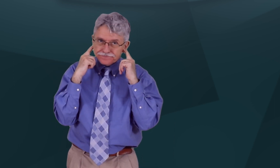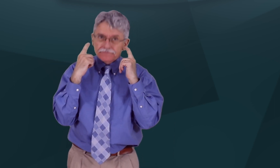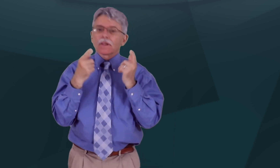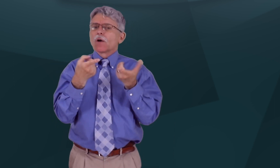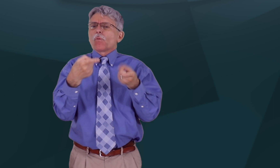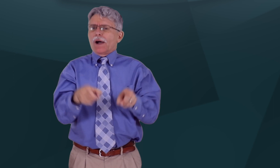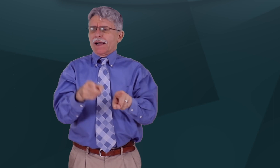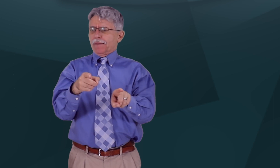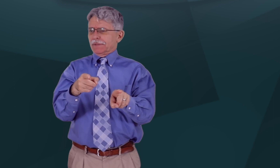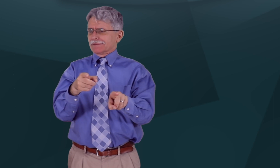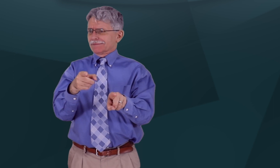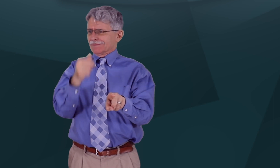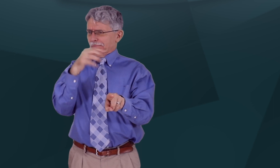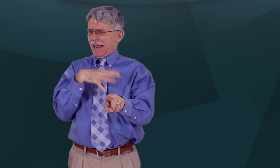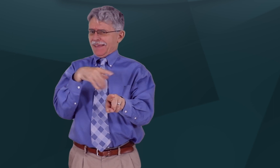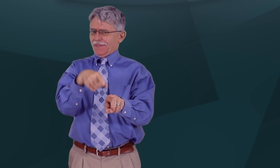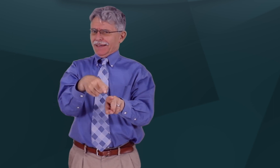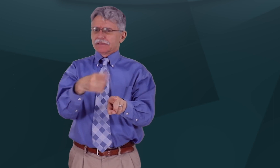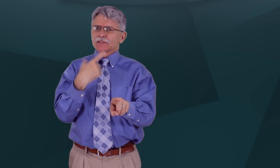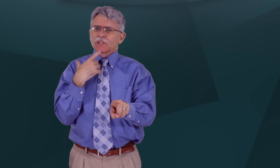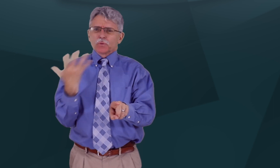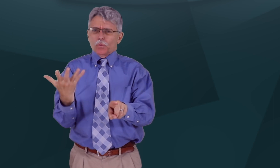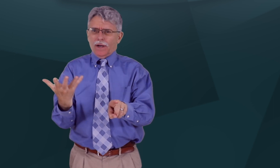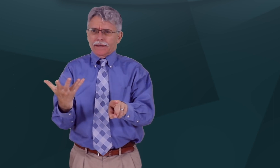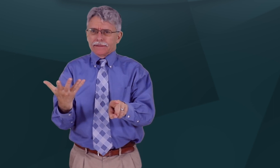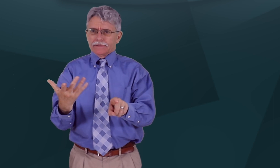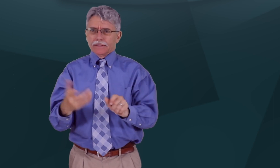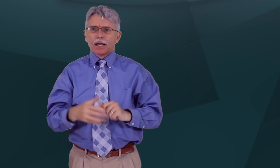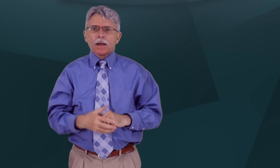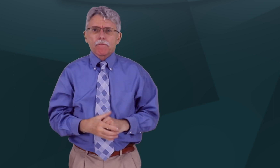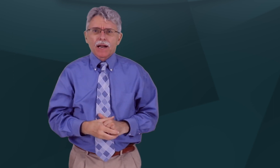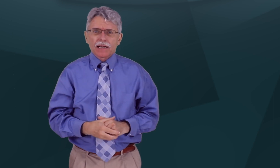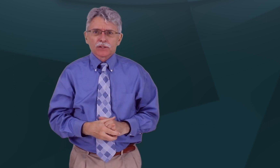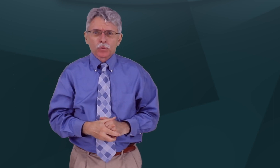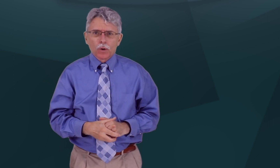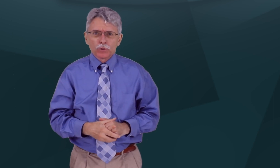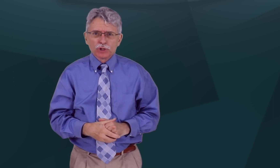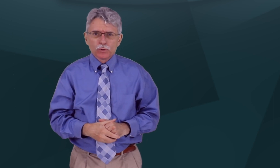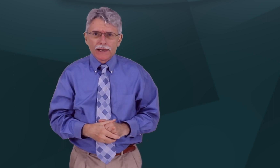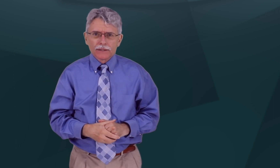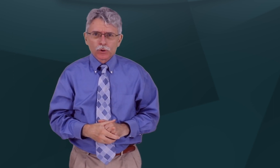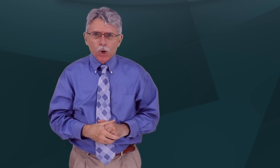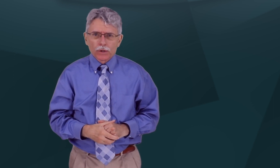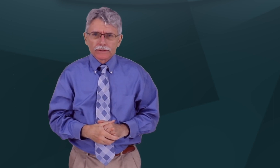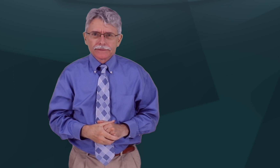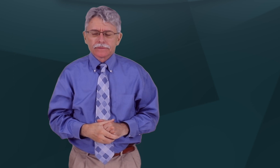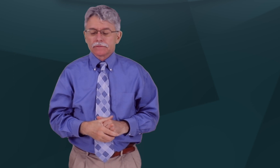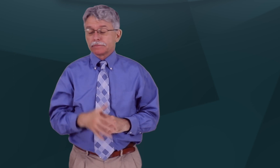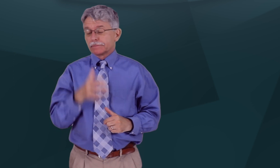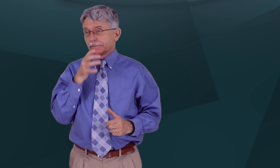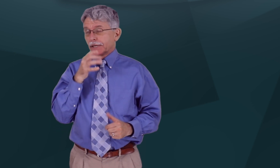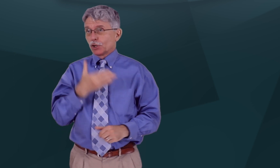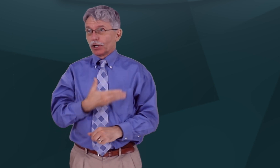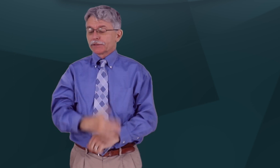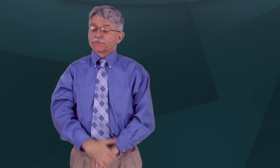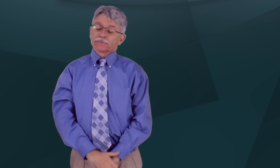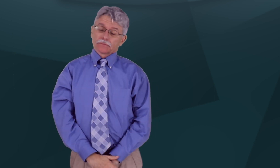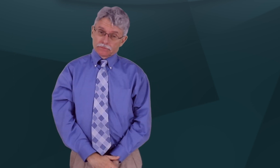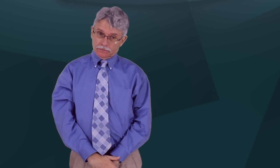She walks up to the counter, points to her ears, shakes her head and, of course, what does the person at the counter say -- uses speech.